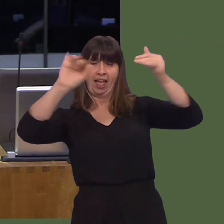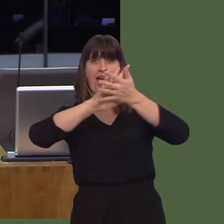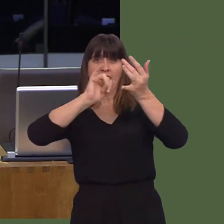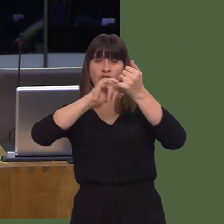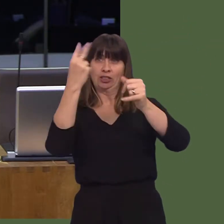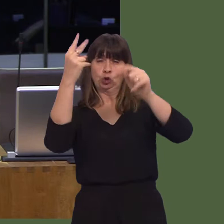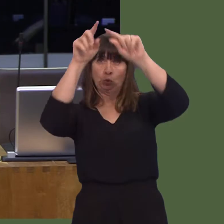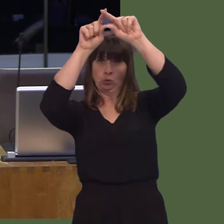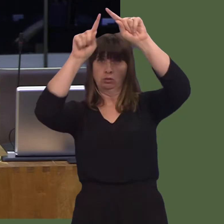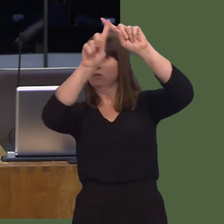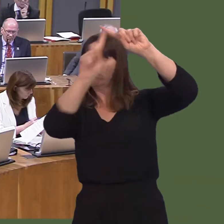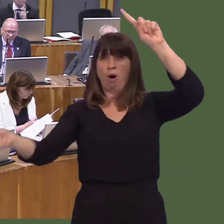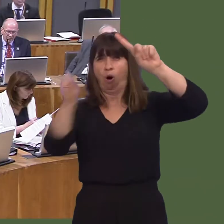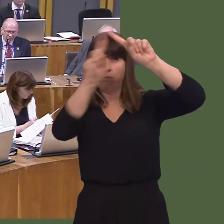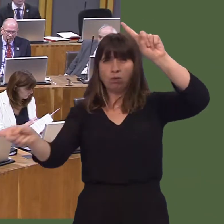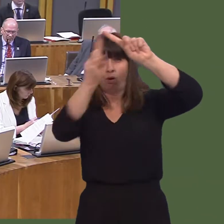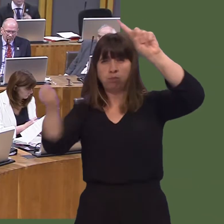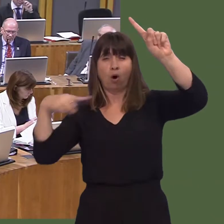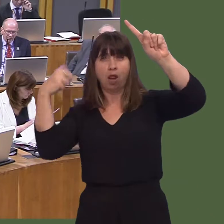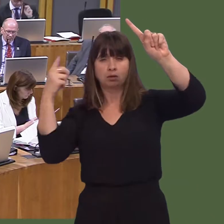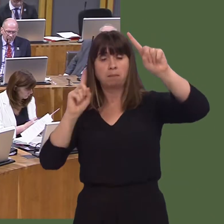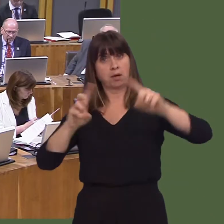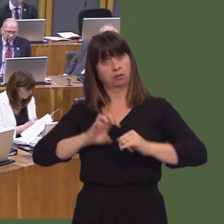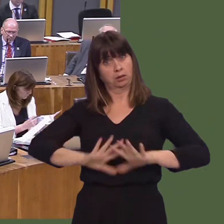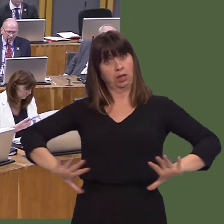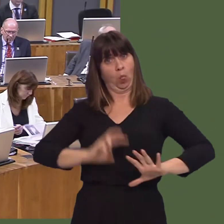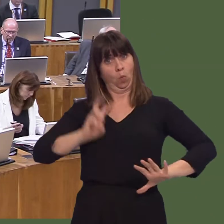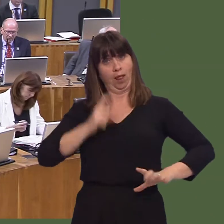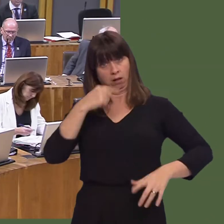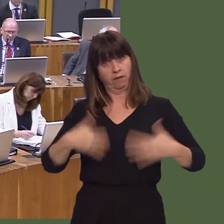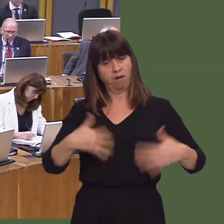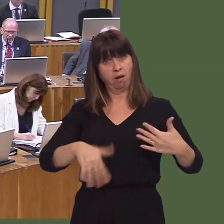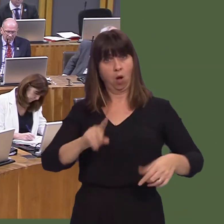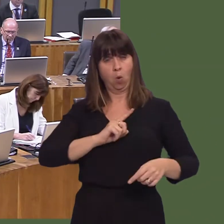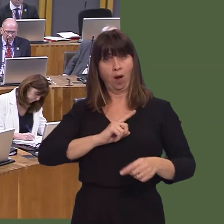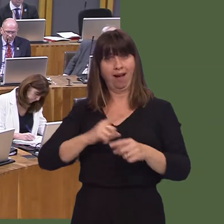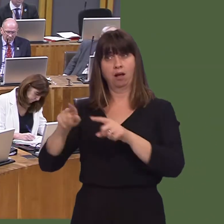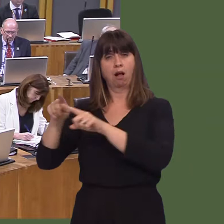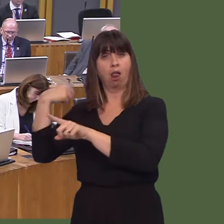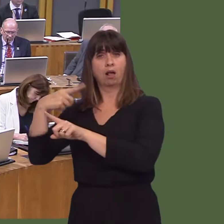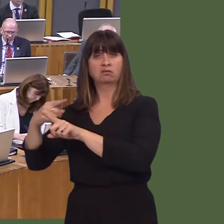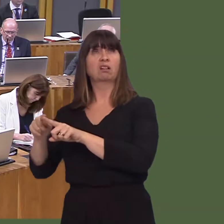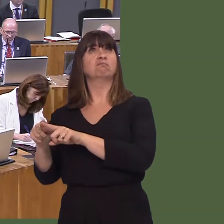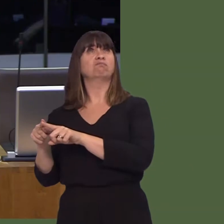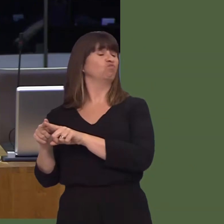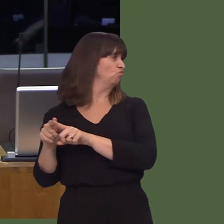an adverse impact on the economy of south Wales. Because by making journeys quicker from London to the English midlands and the north, you